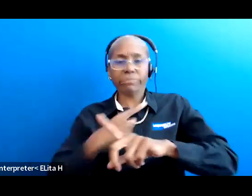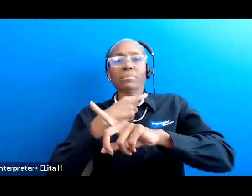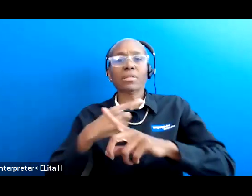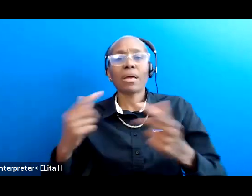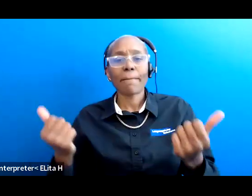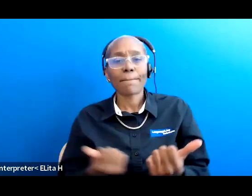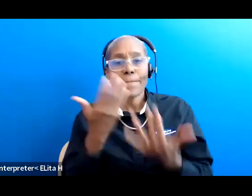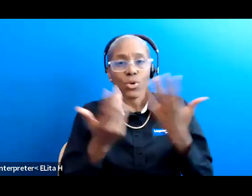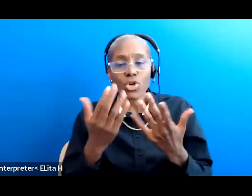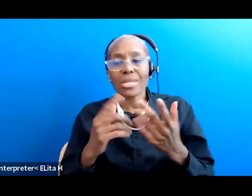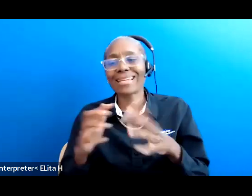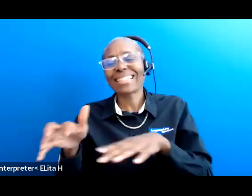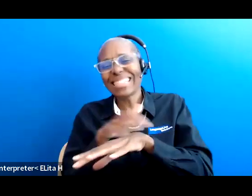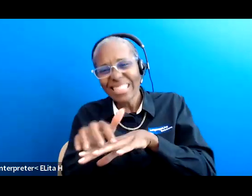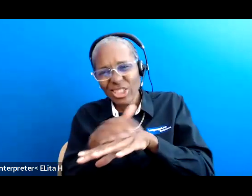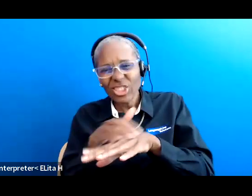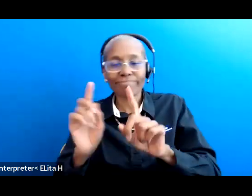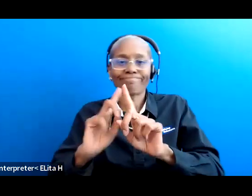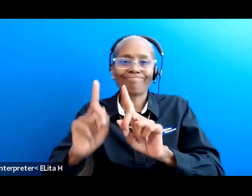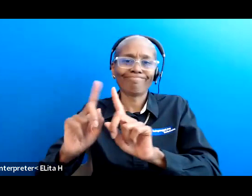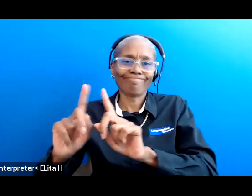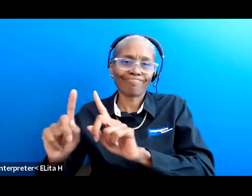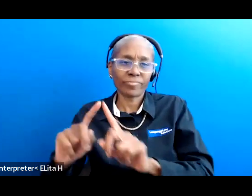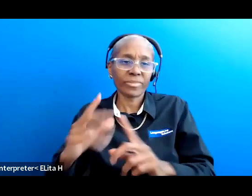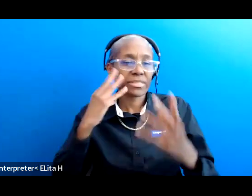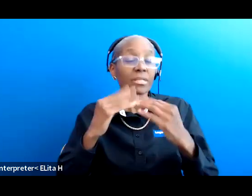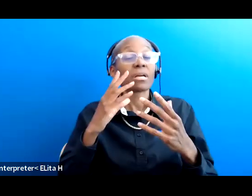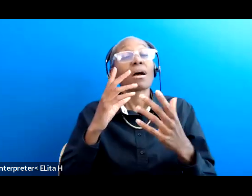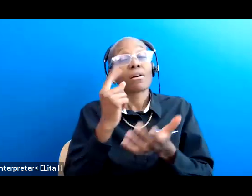It comes in different forms and facets. So there are treatments for nerve pain.